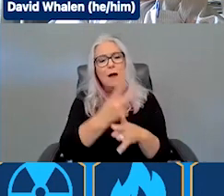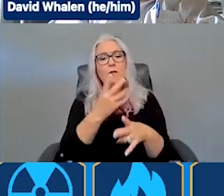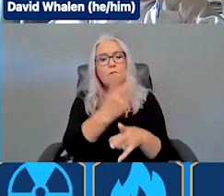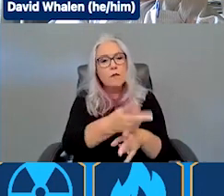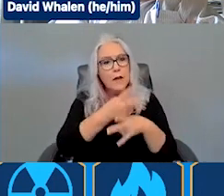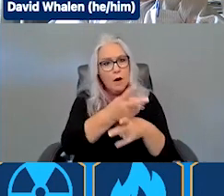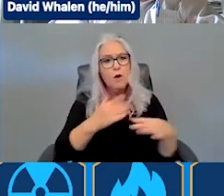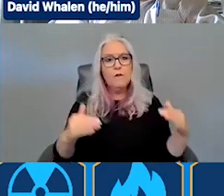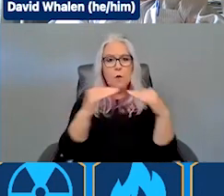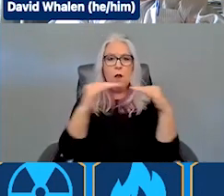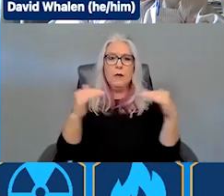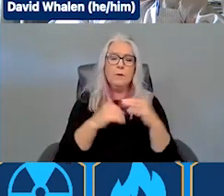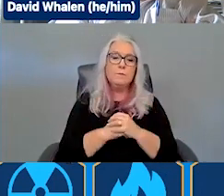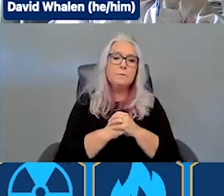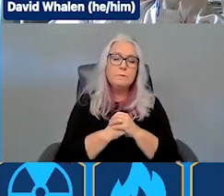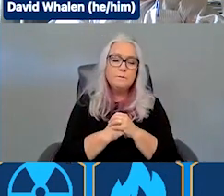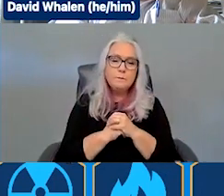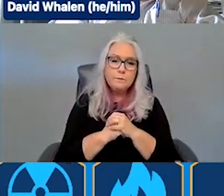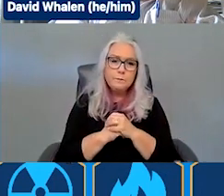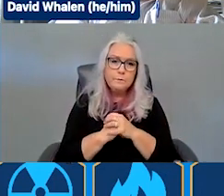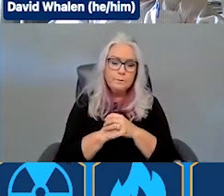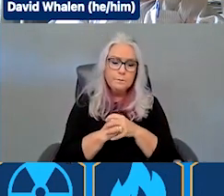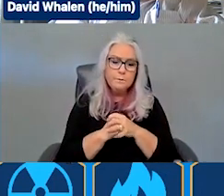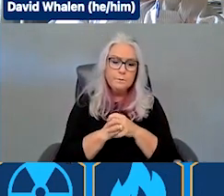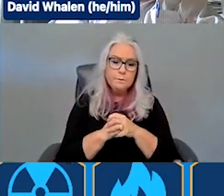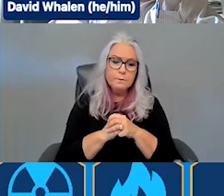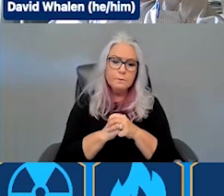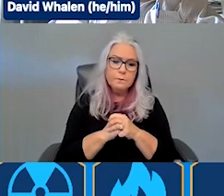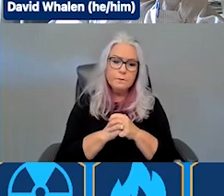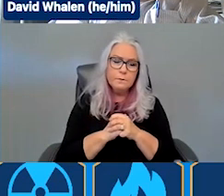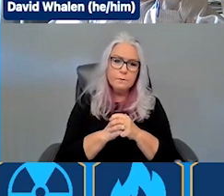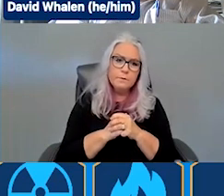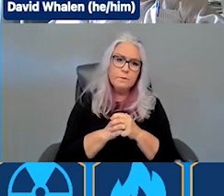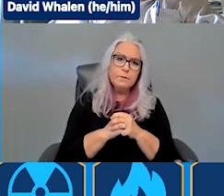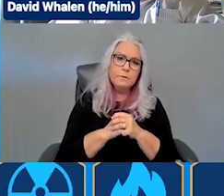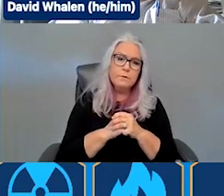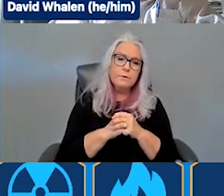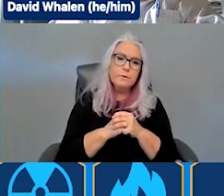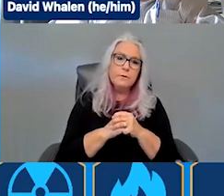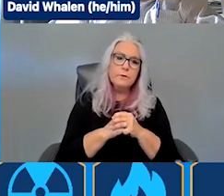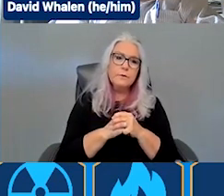already said. But I will focus on this last point that equity acquiring to disability rights